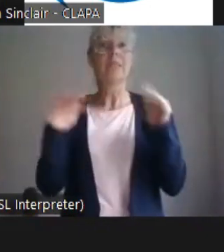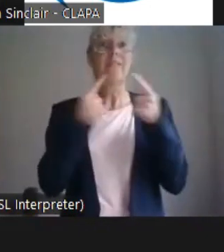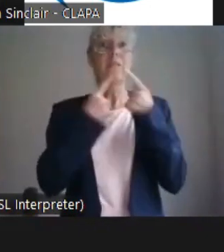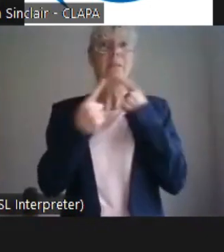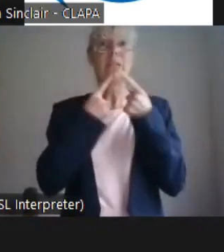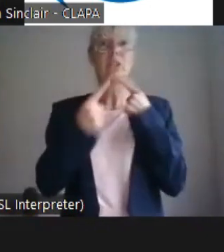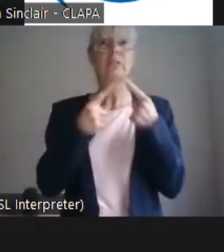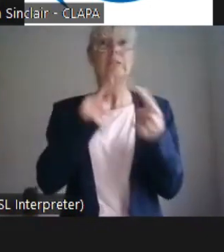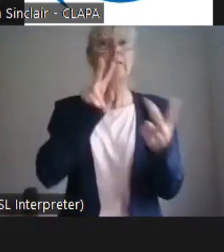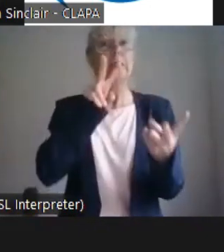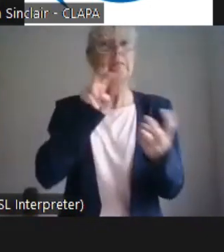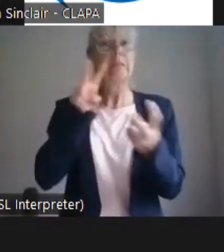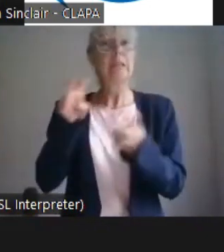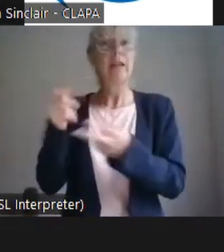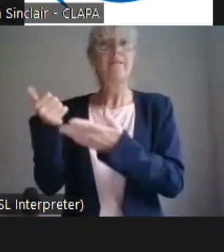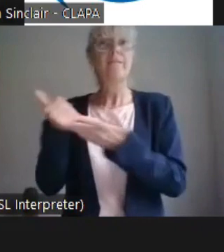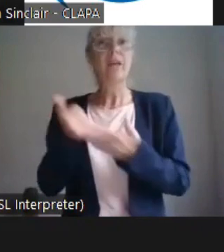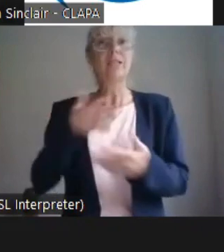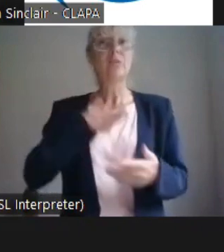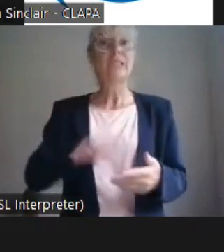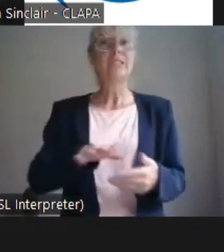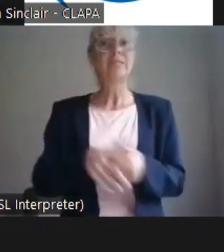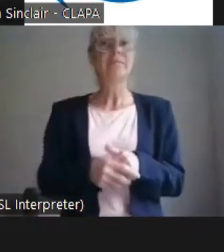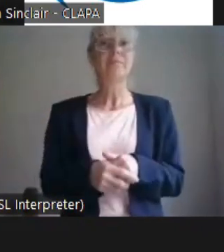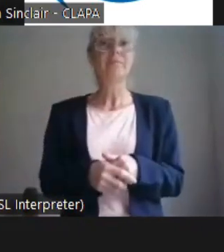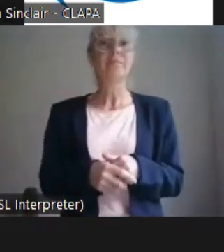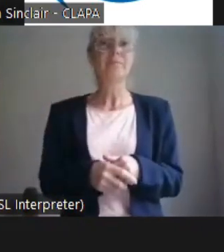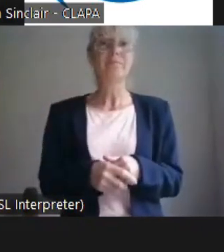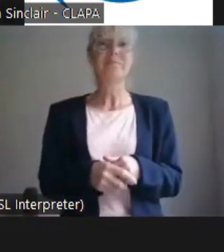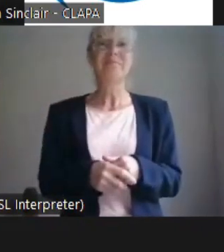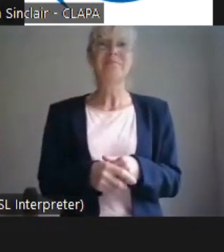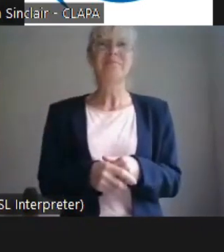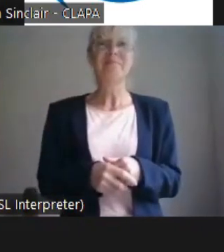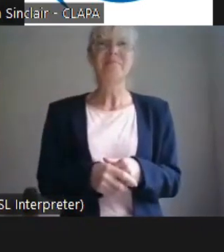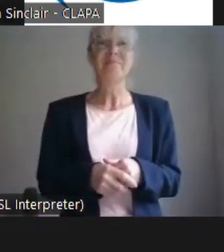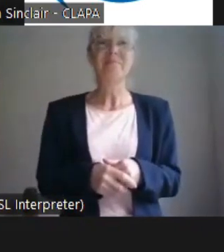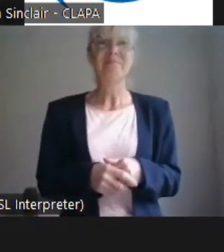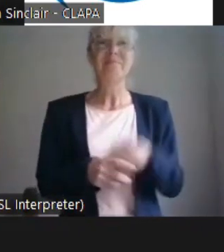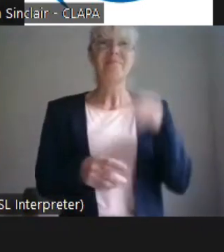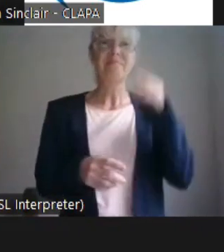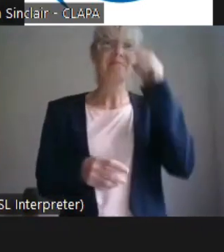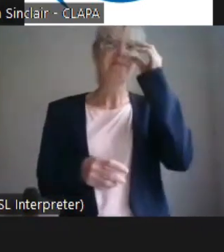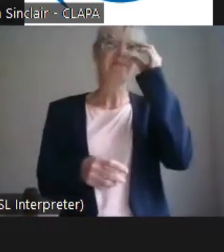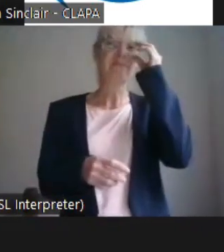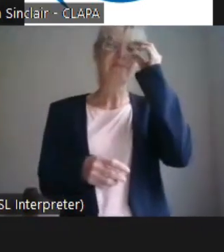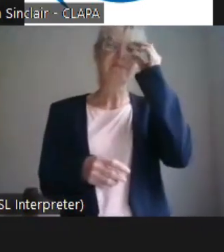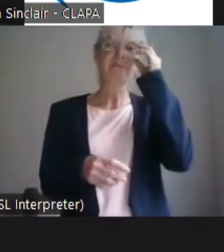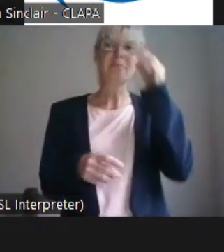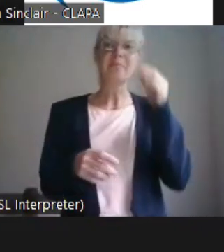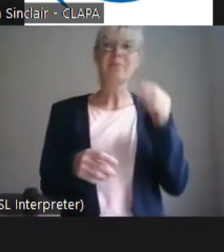get advice from the people who are who are doing it the only uh meetup group that I could